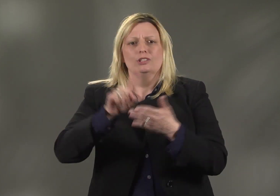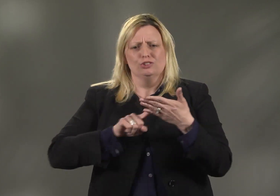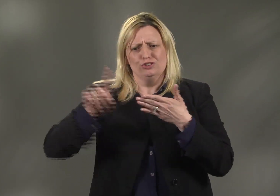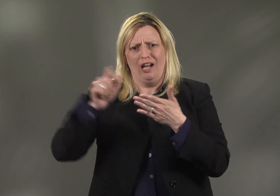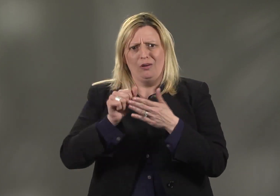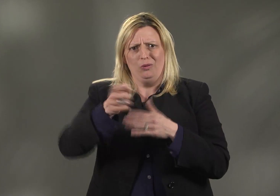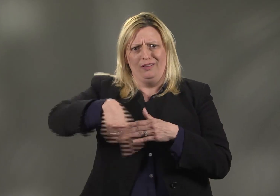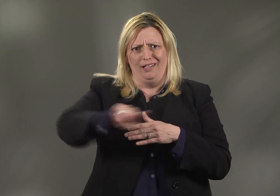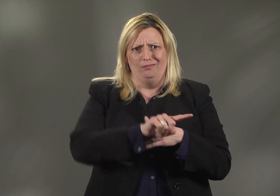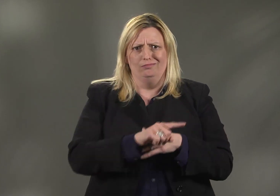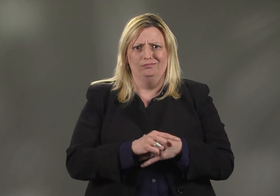and to check with them.